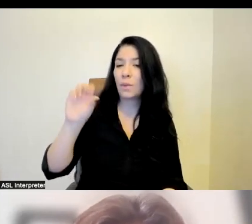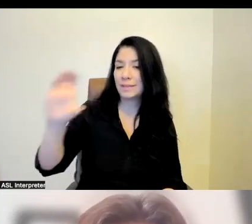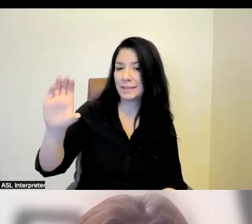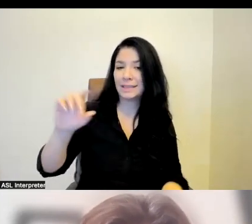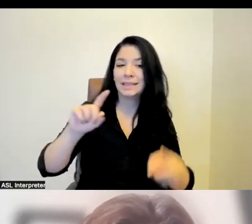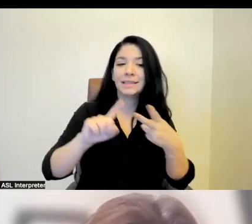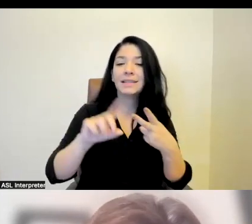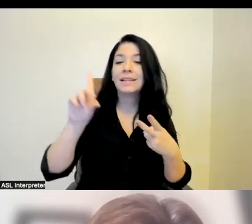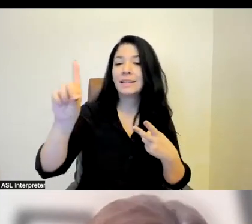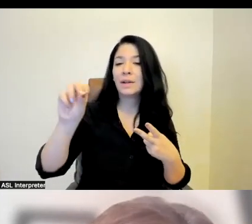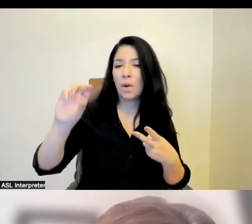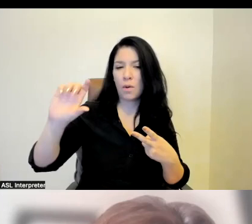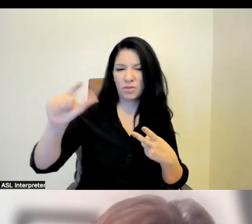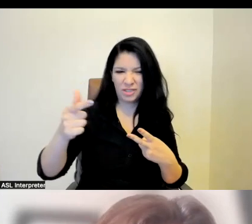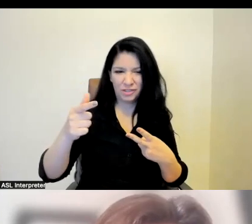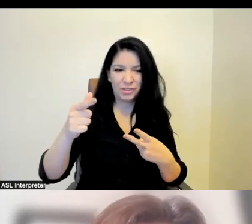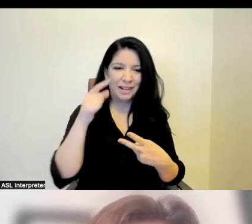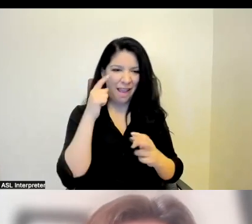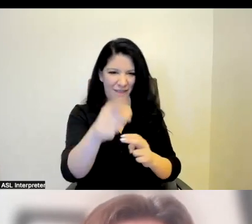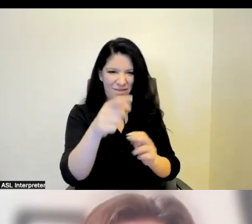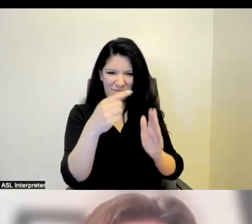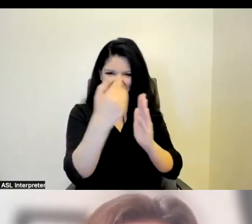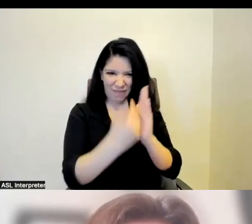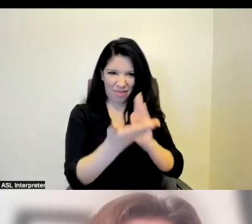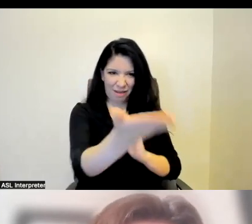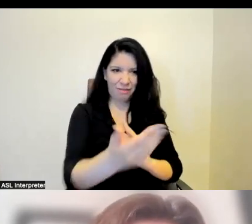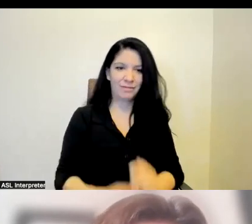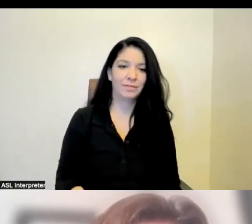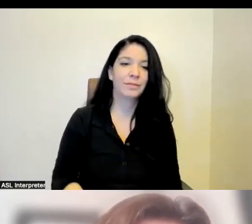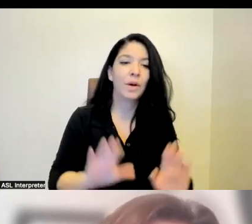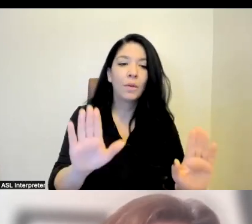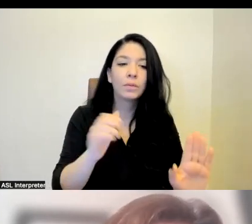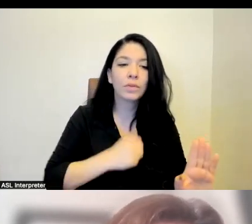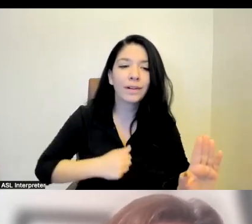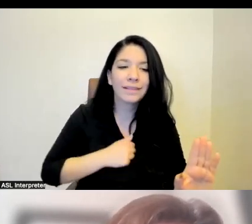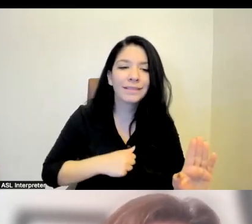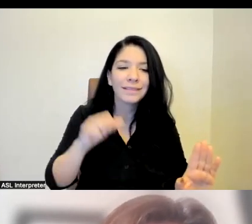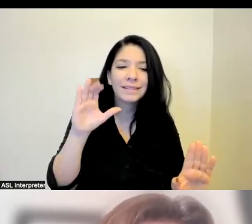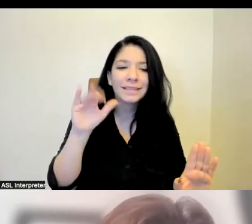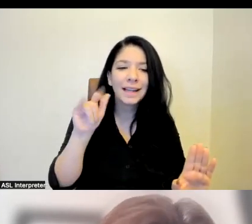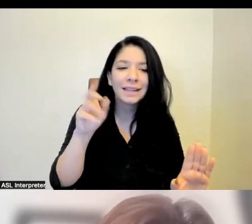I have the citations there. Actually, the citations I have here are only the